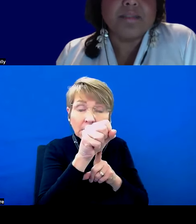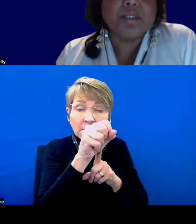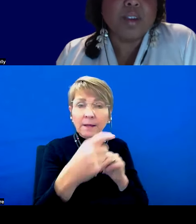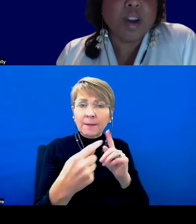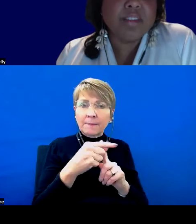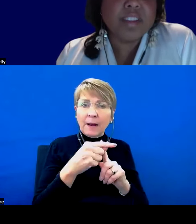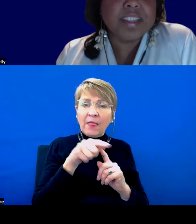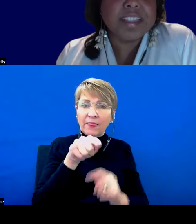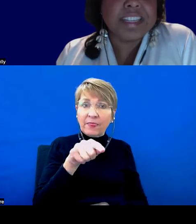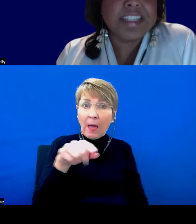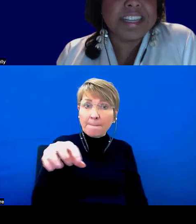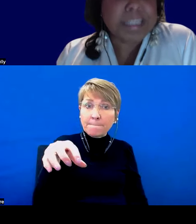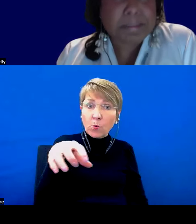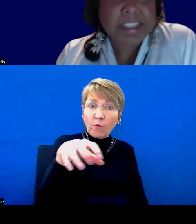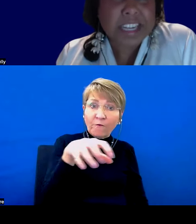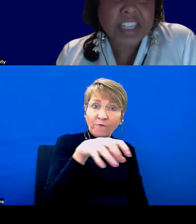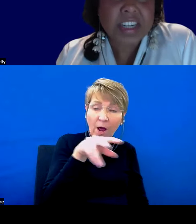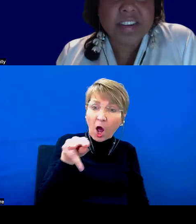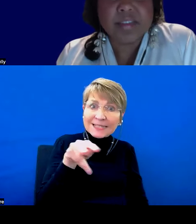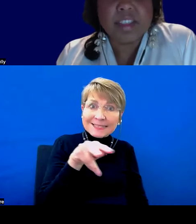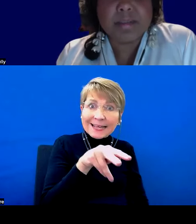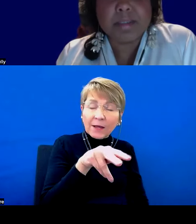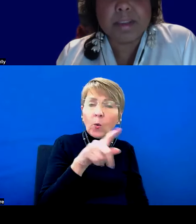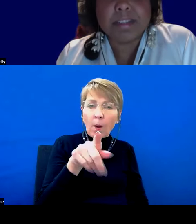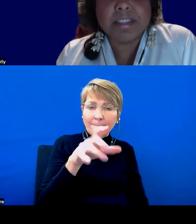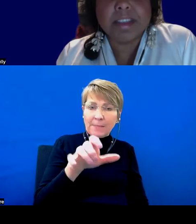or conversely does it need to be stationary for them to be able to see it?